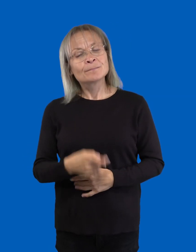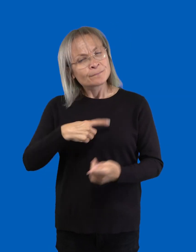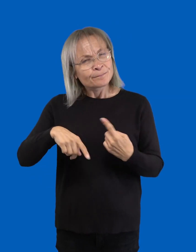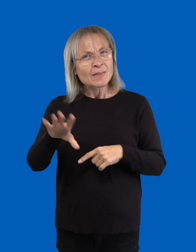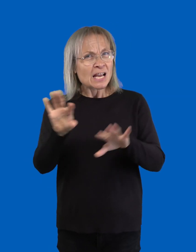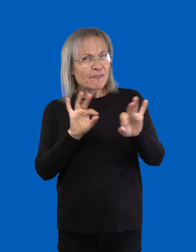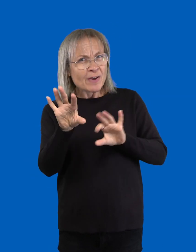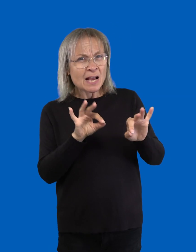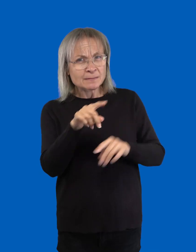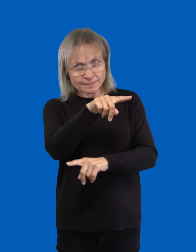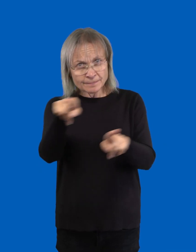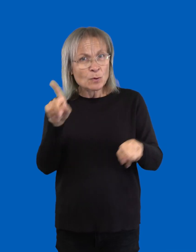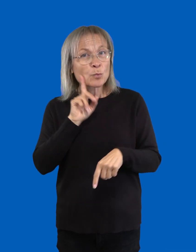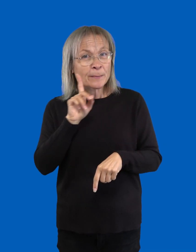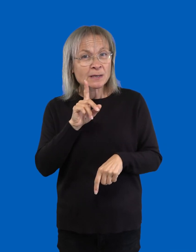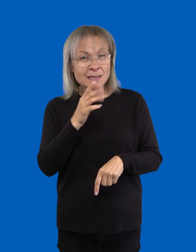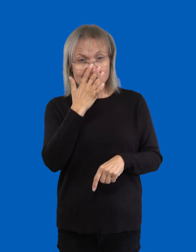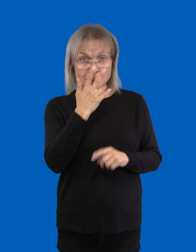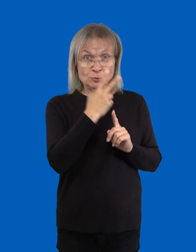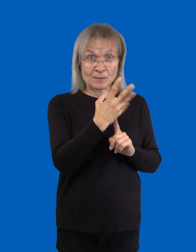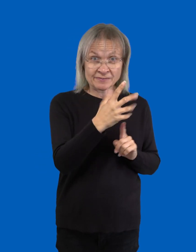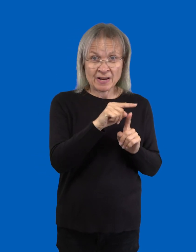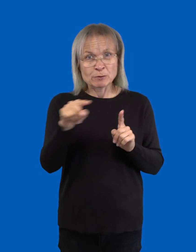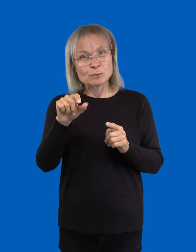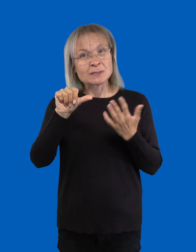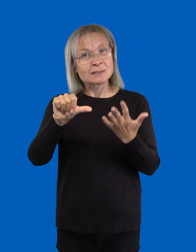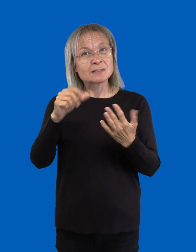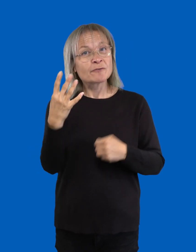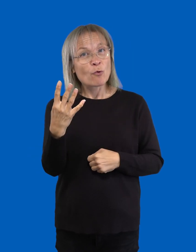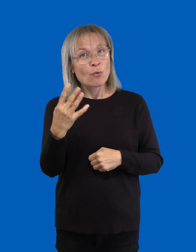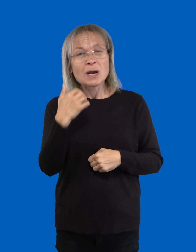We invite women aged 25 to 64 every 5 years.